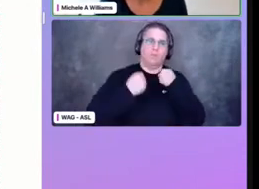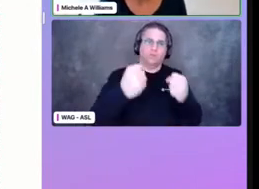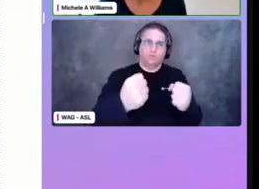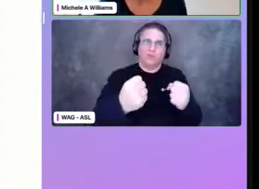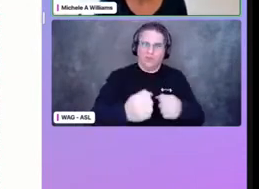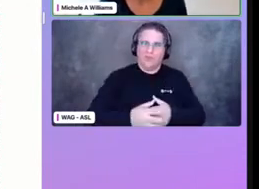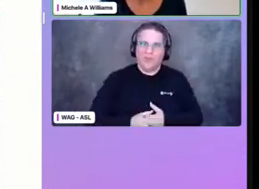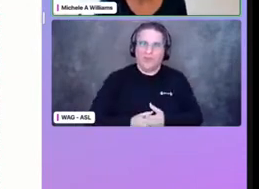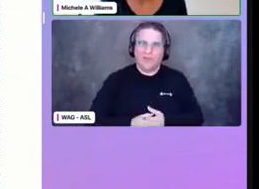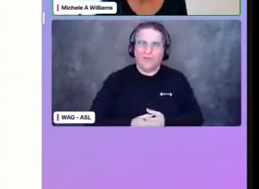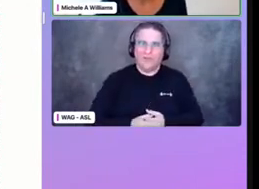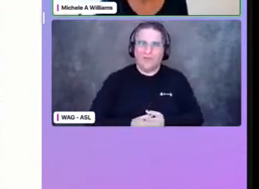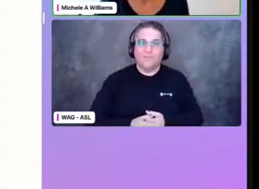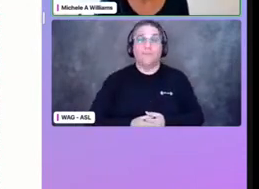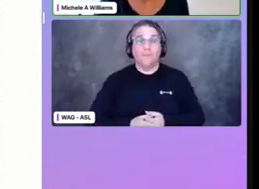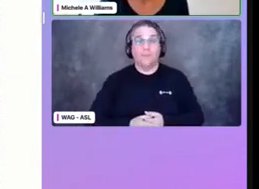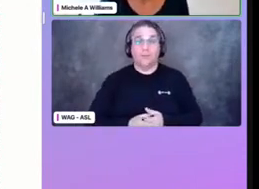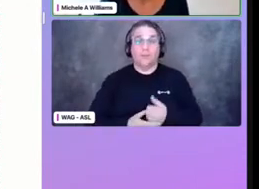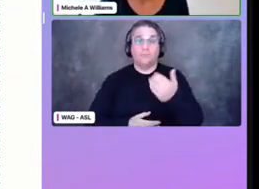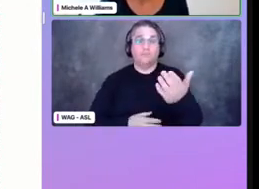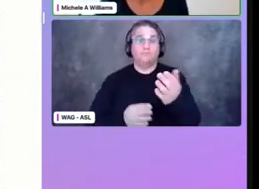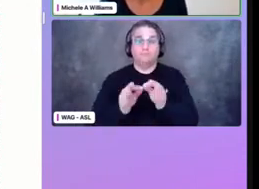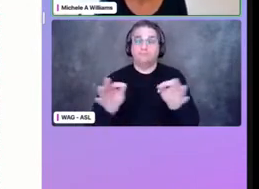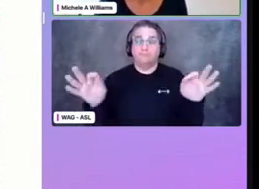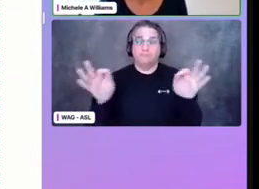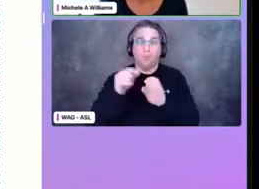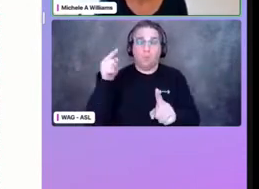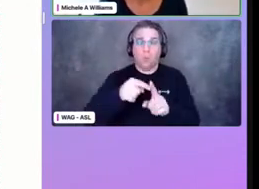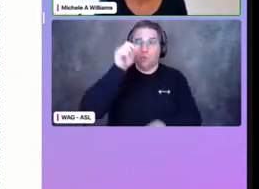at all, it will continue to strengthen your ideas going